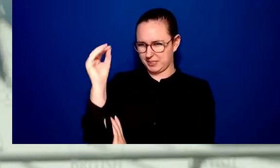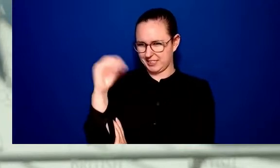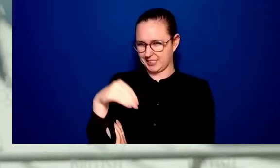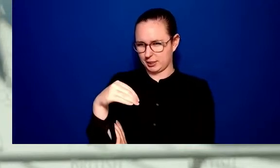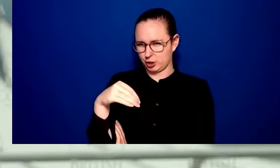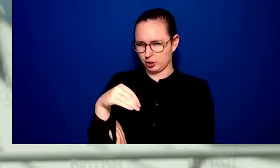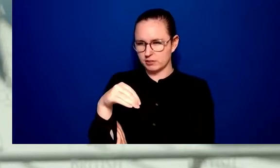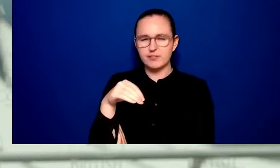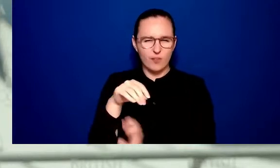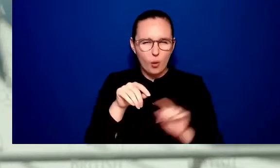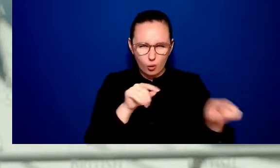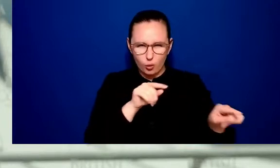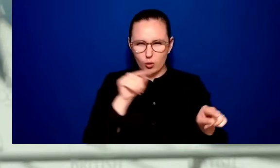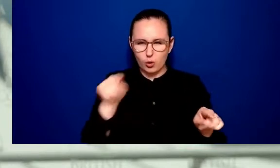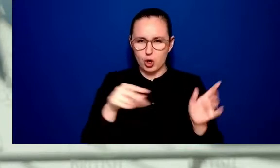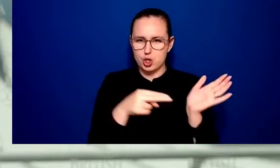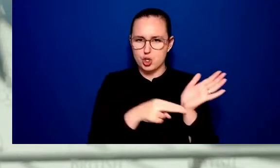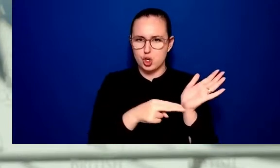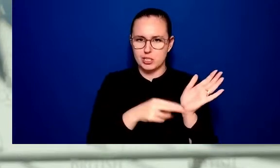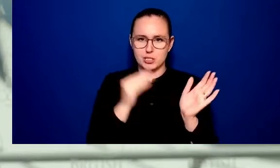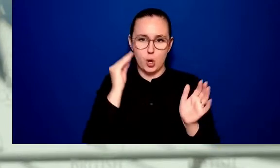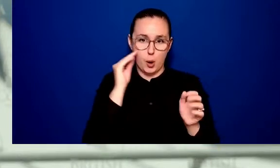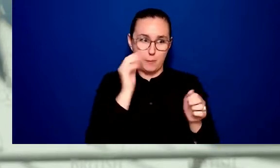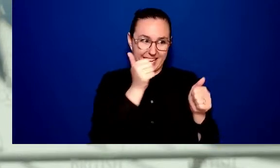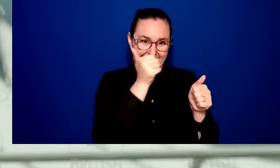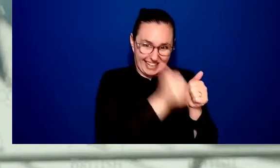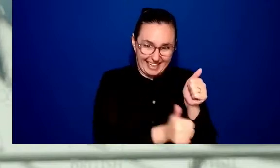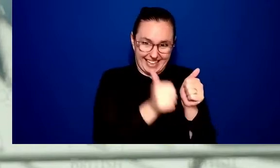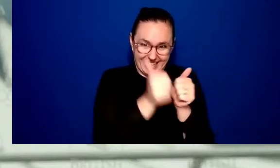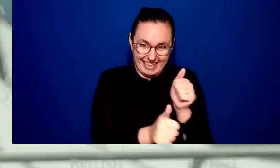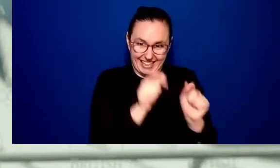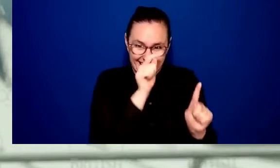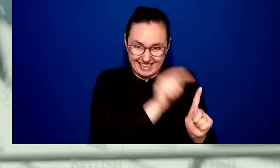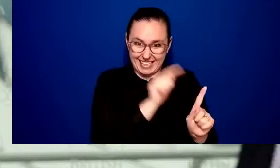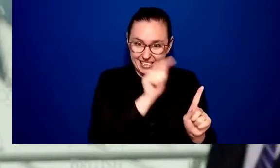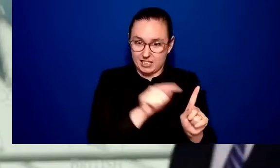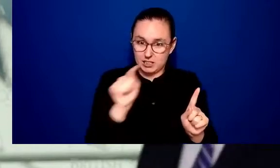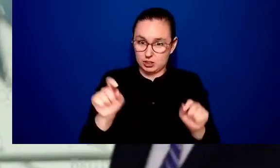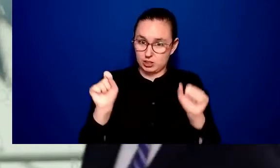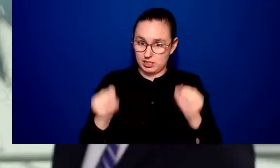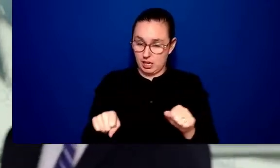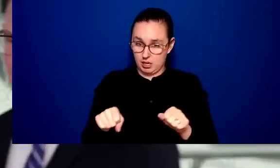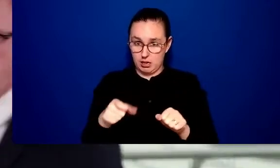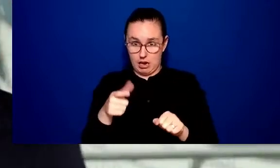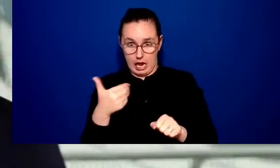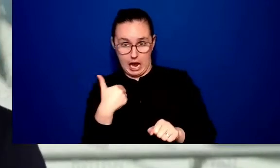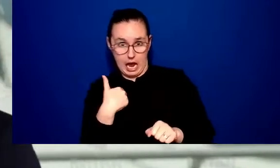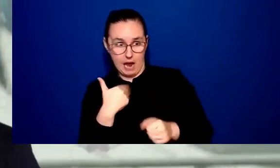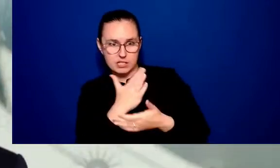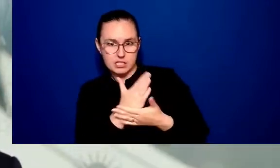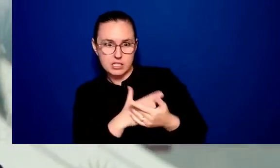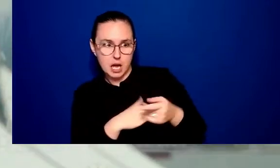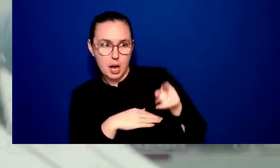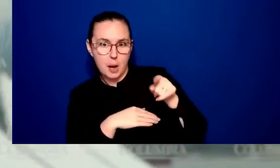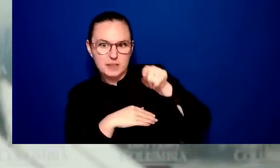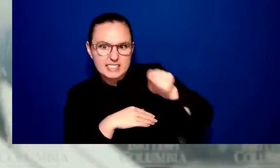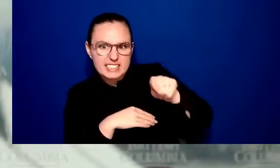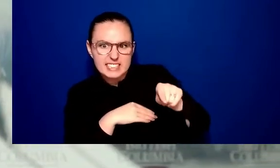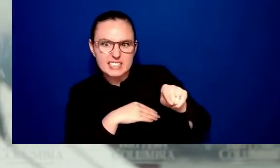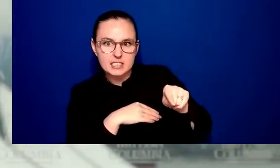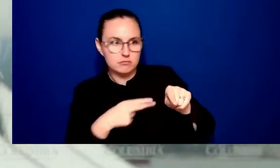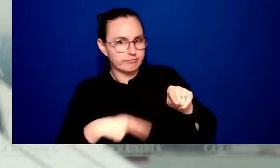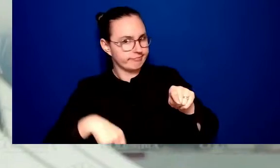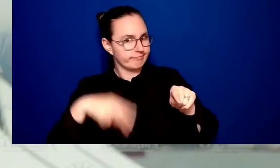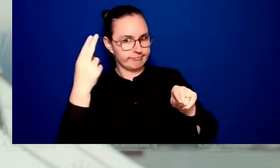numbers are higher than others?